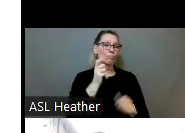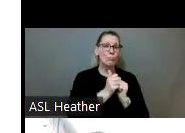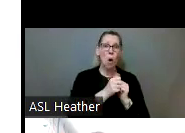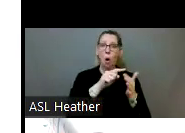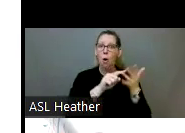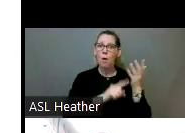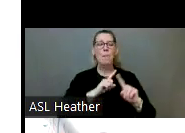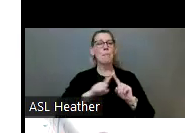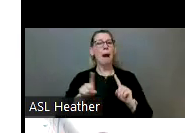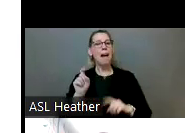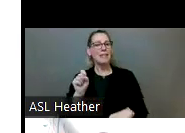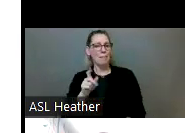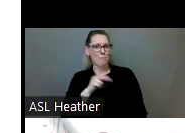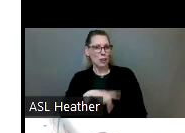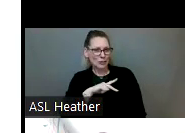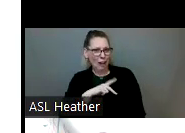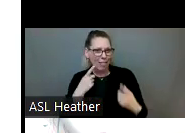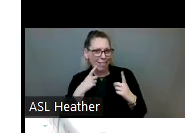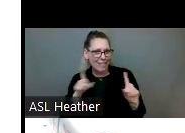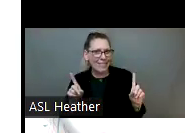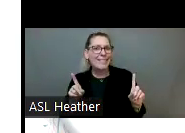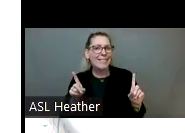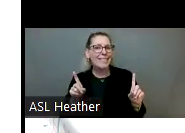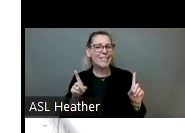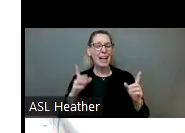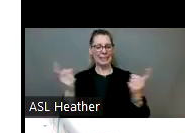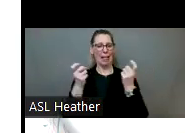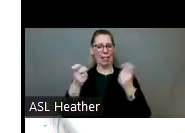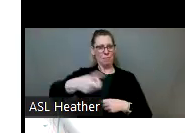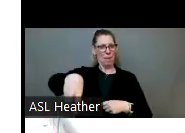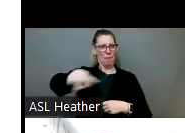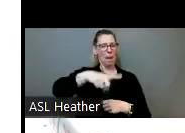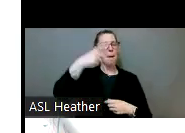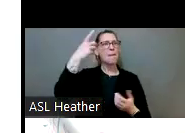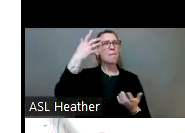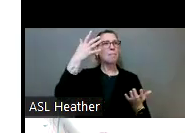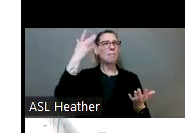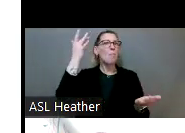achievements. Really celebrating our students for many of the things that